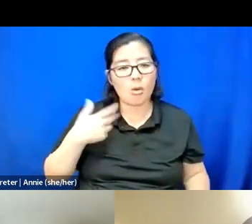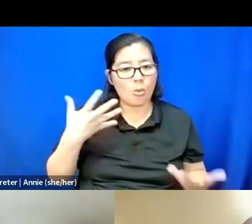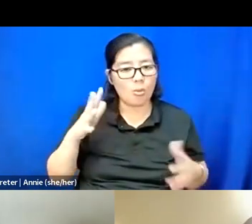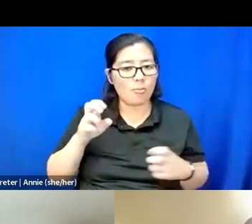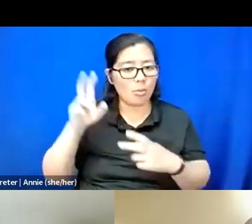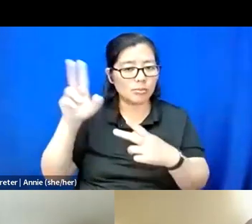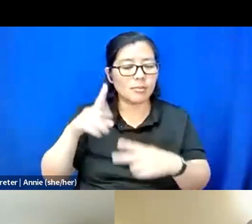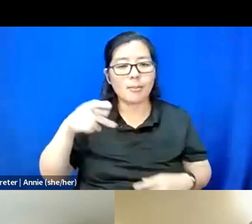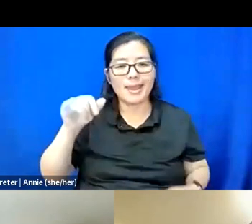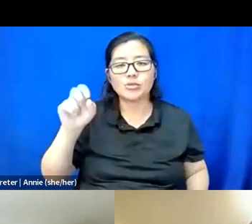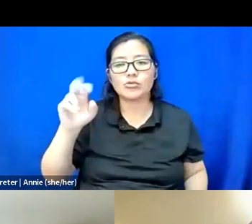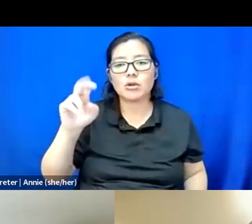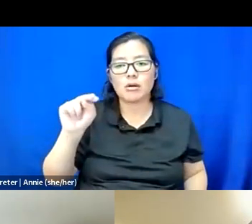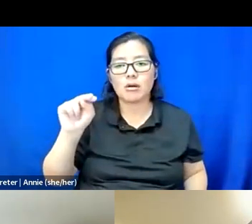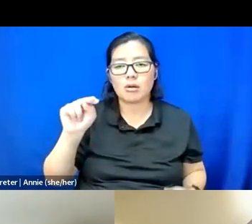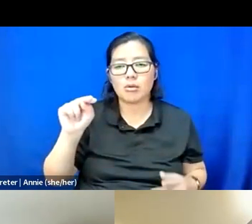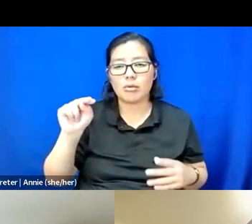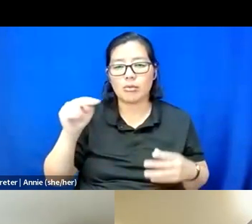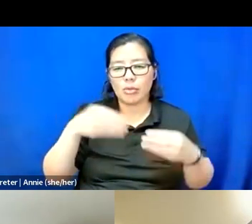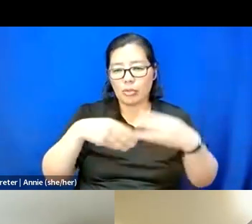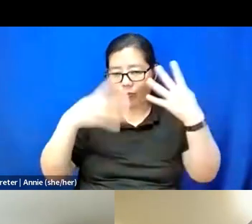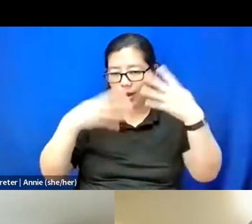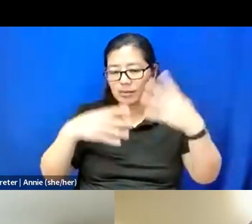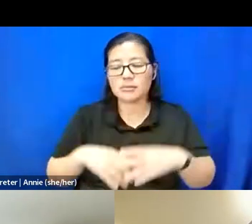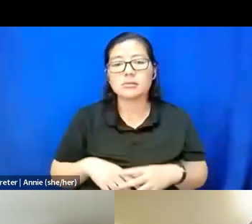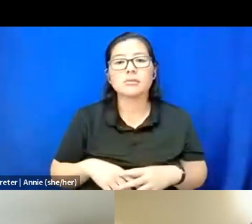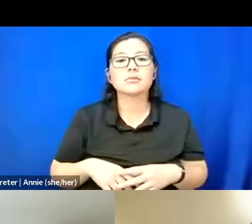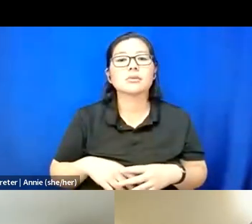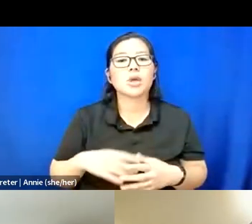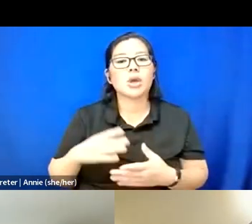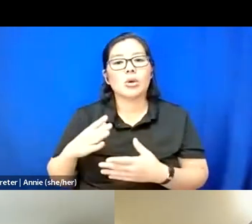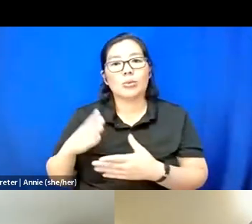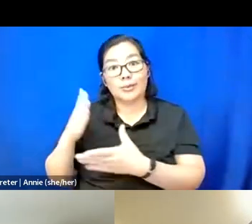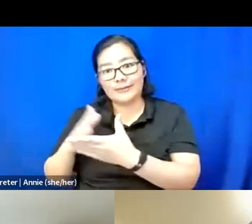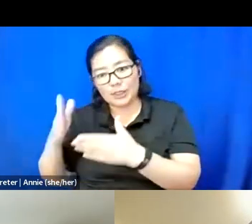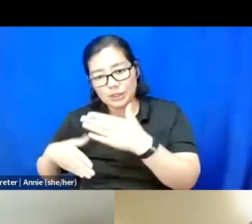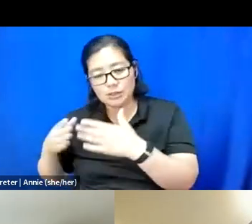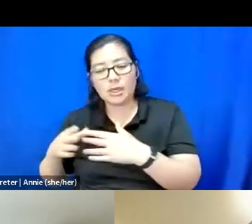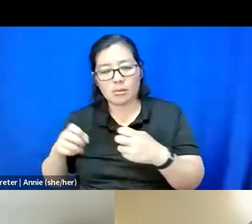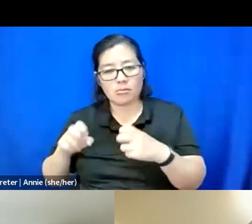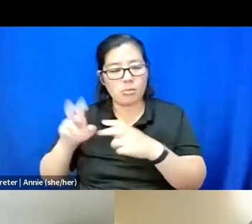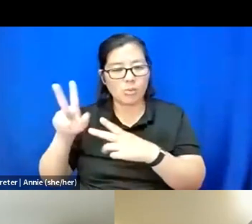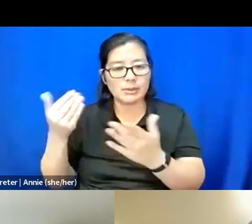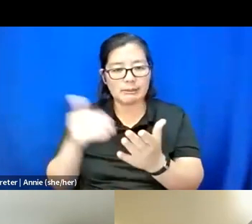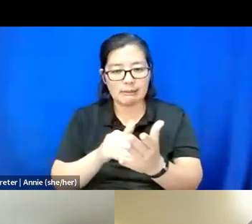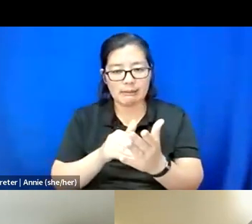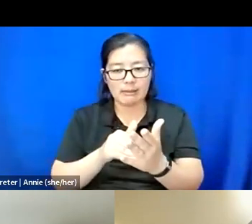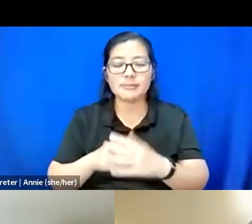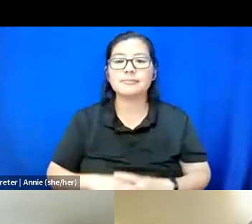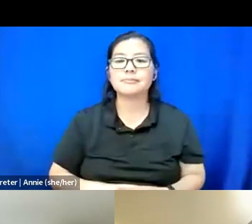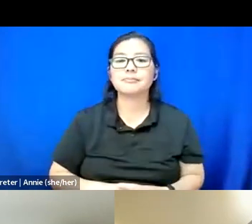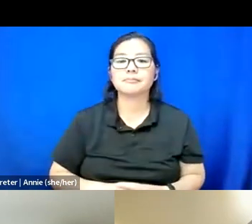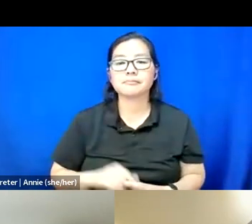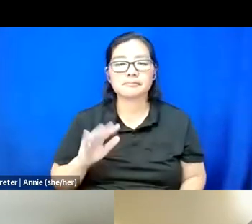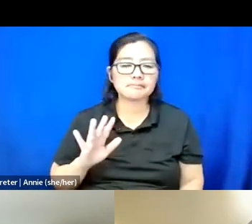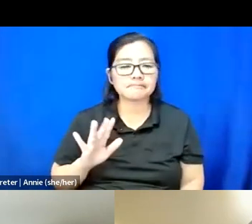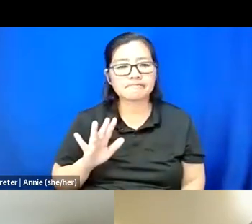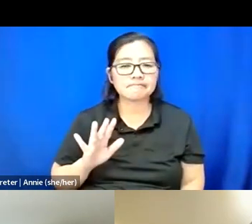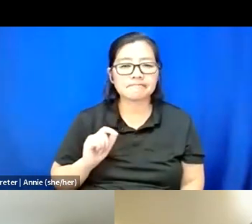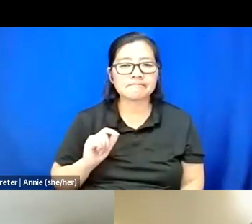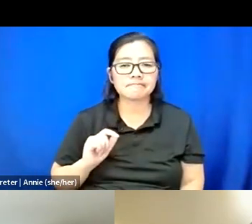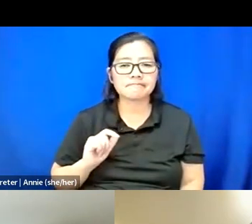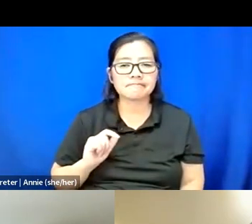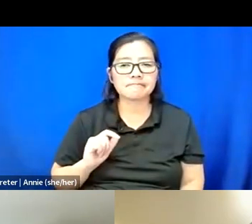I posted my Patreon up thread, but when I start talking, I can post it again.